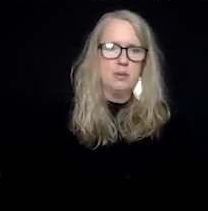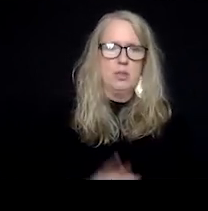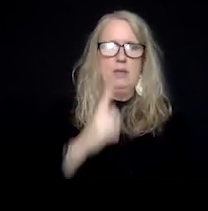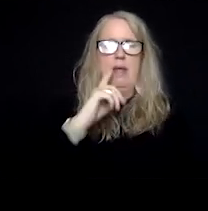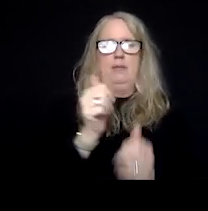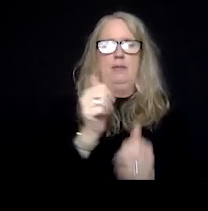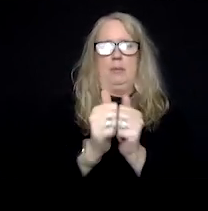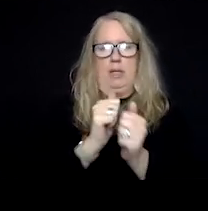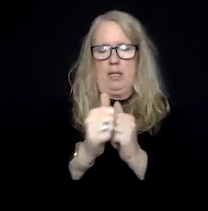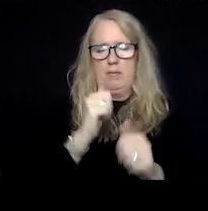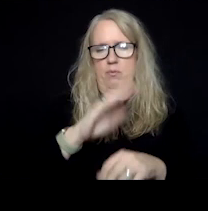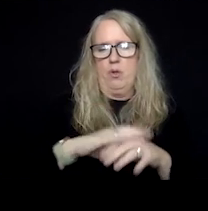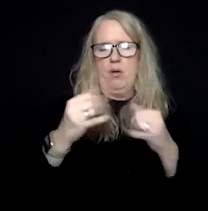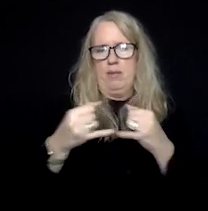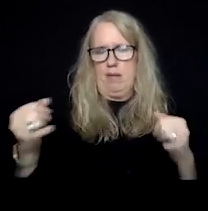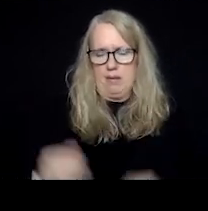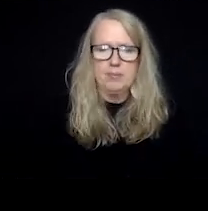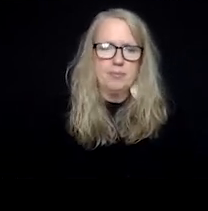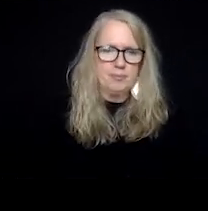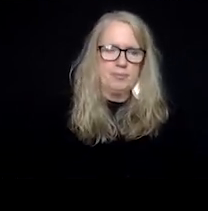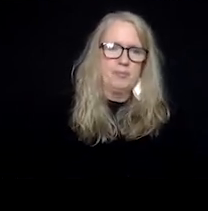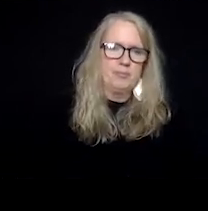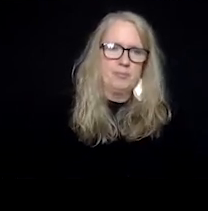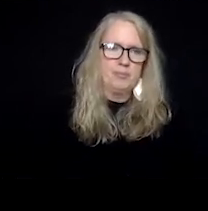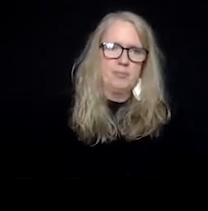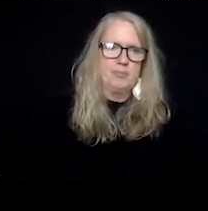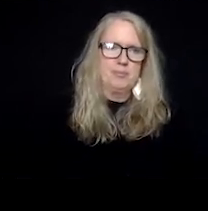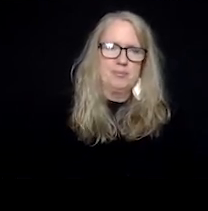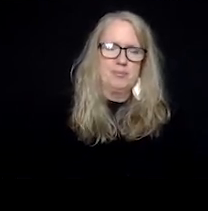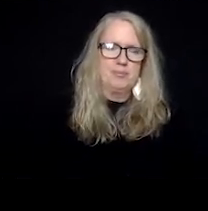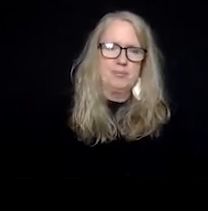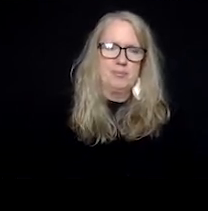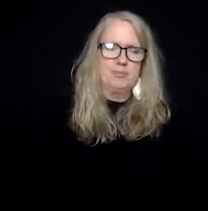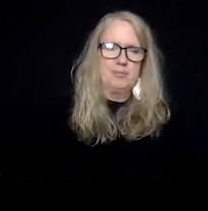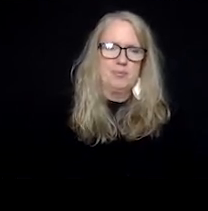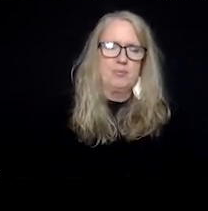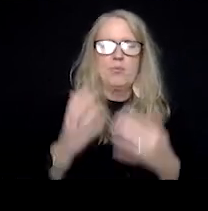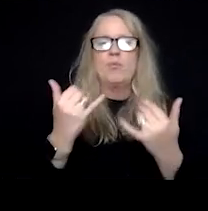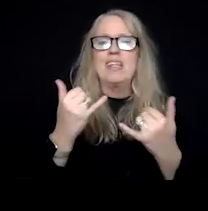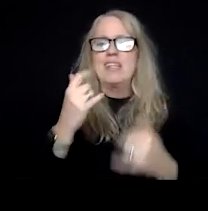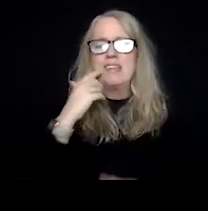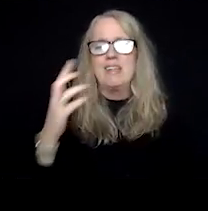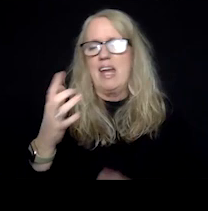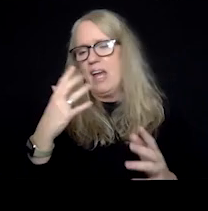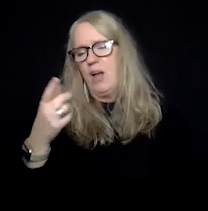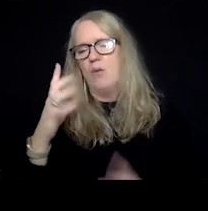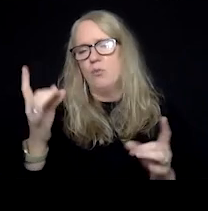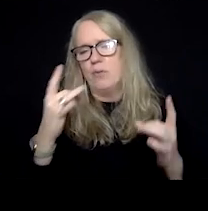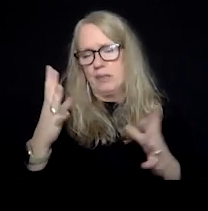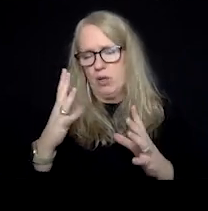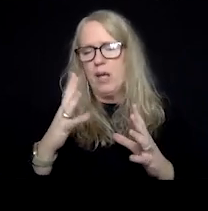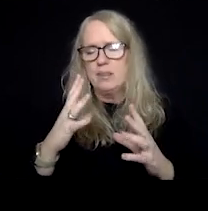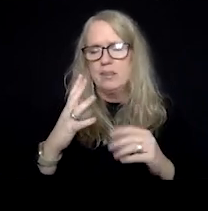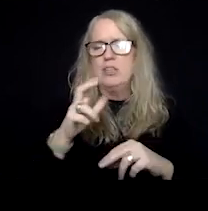IN THE ONLINE SPACE. THAT BRINGS US TO THE TRIVIA HOT SEE FOR TODAY.